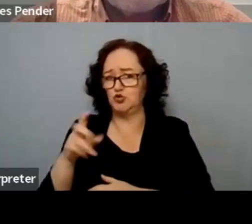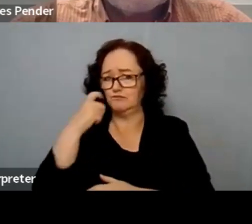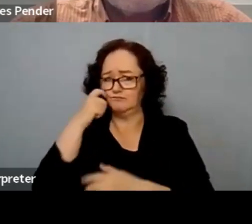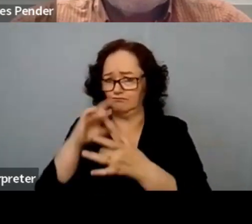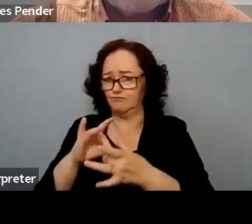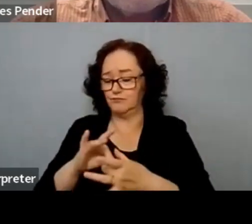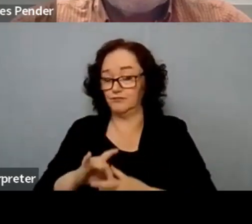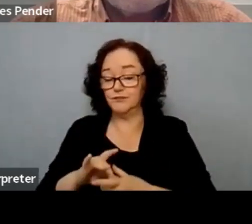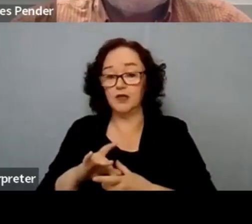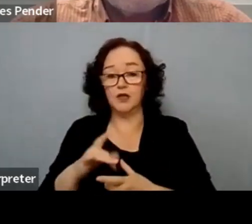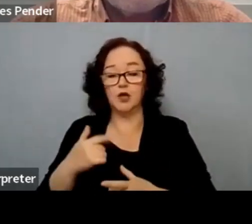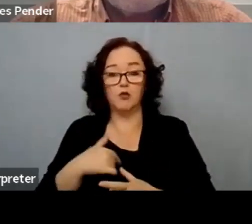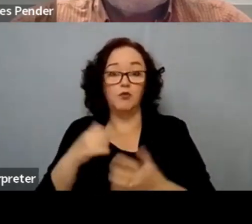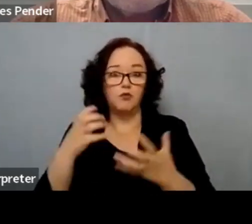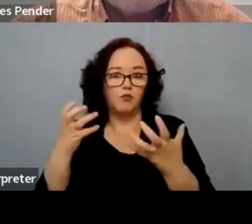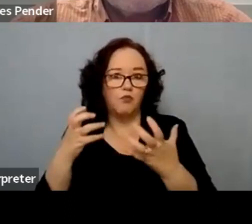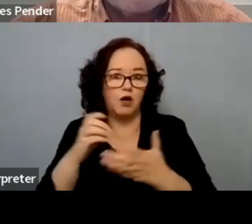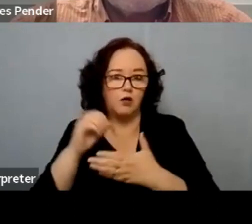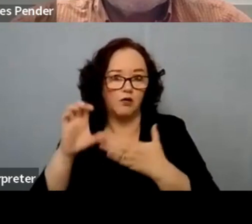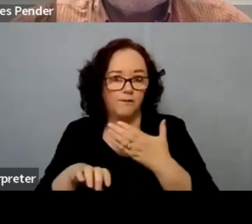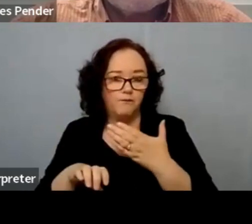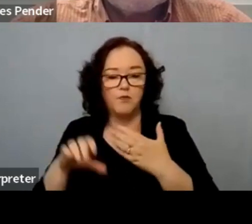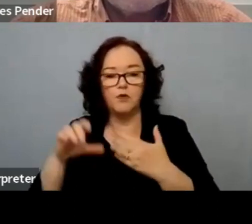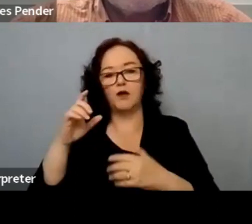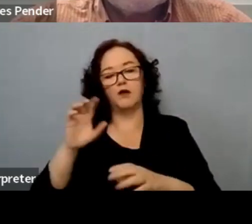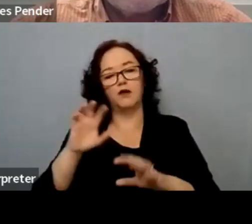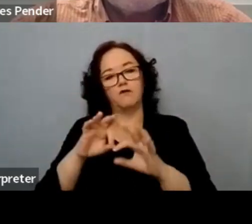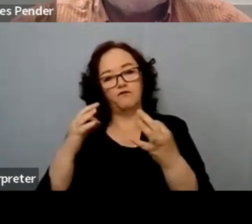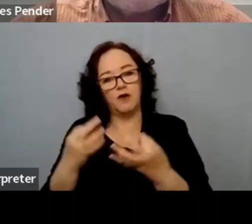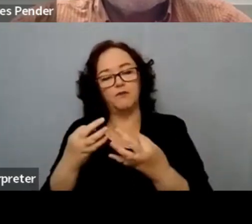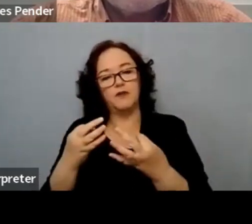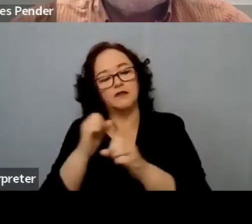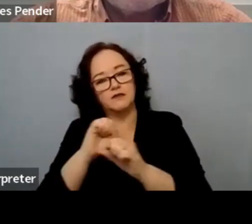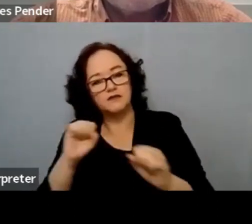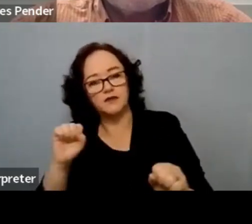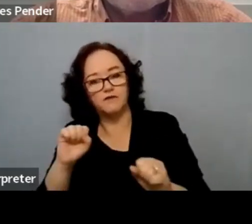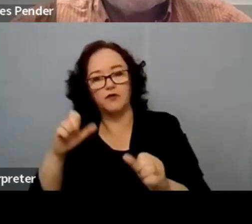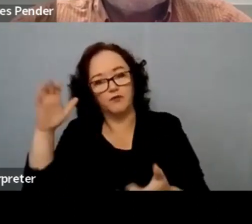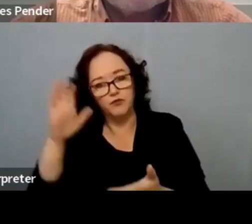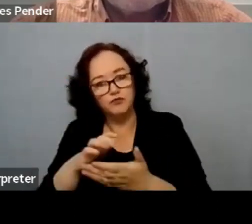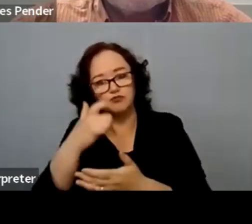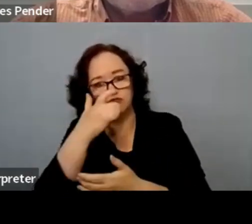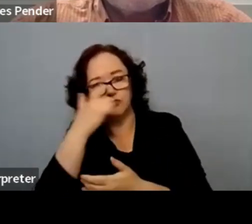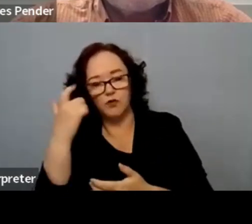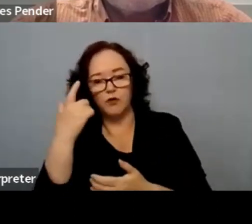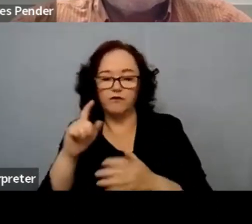looking for outcomes for families to be safe, healthy for children to reduce trauma for families and children. And so